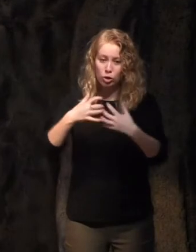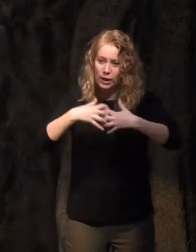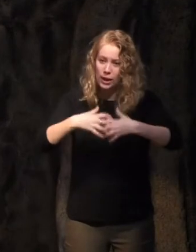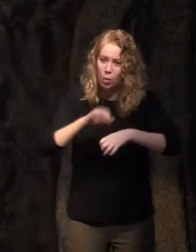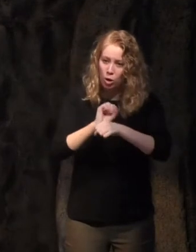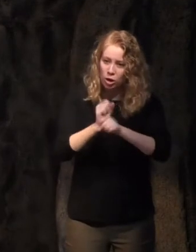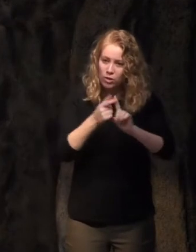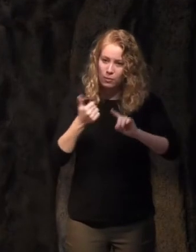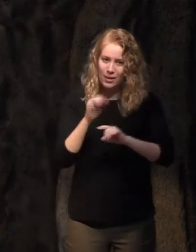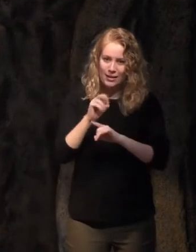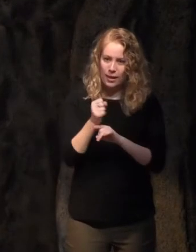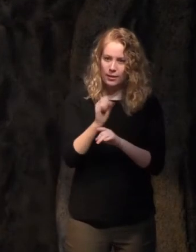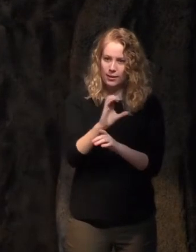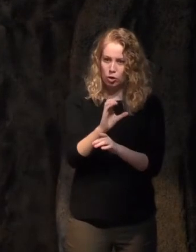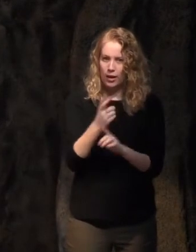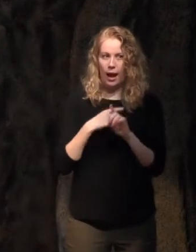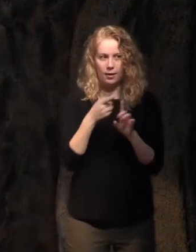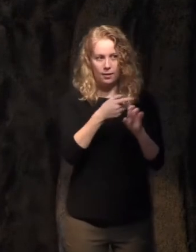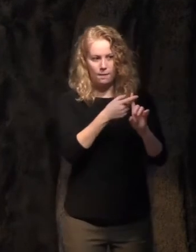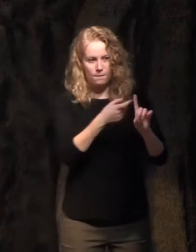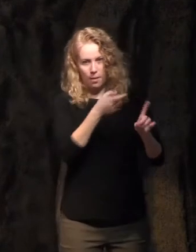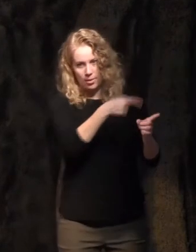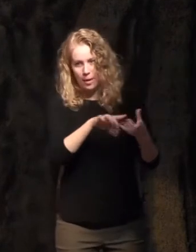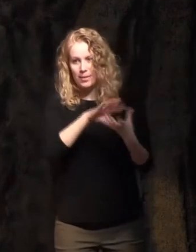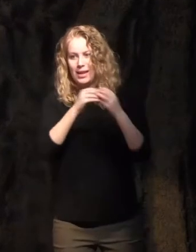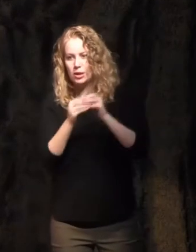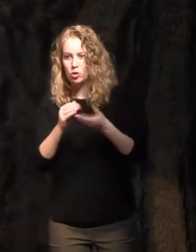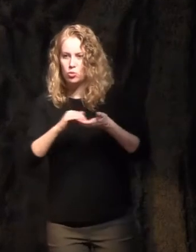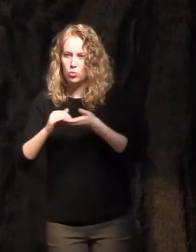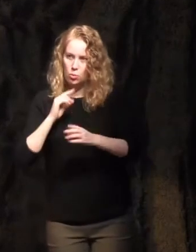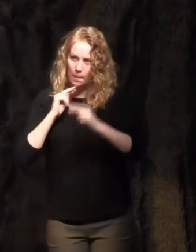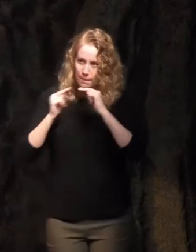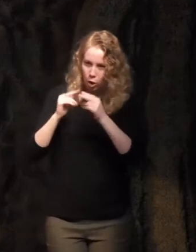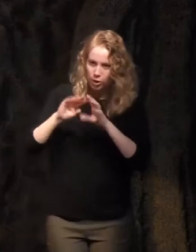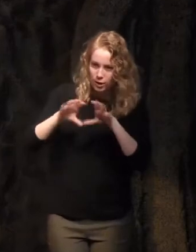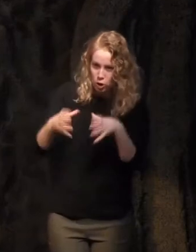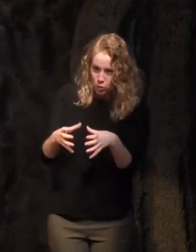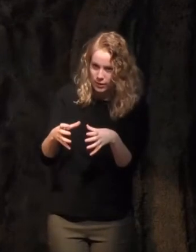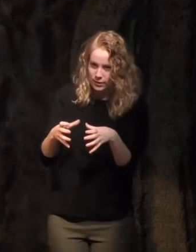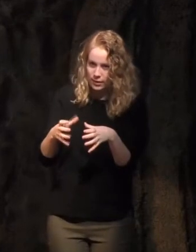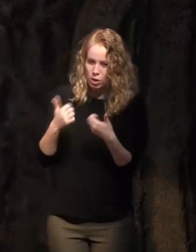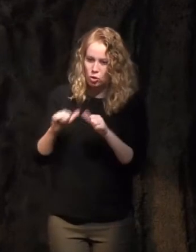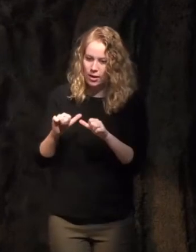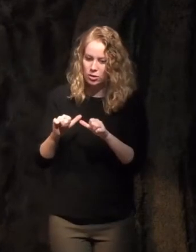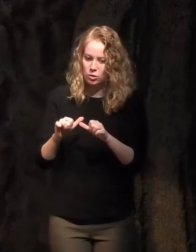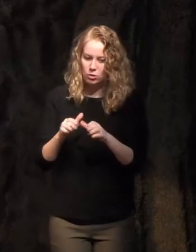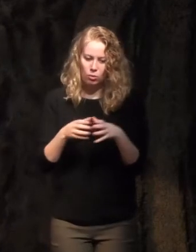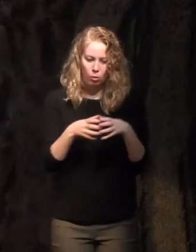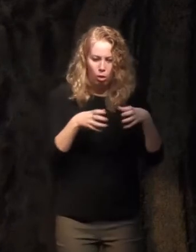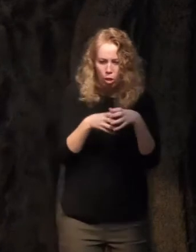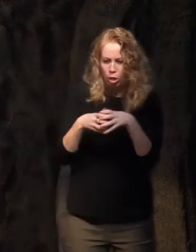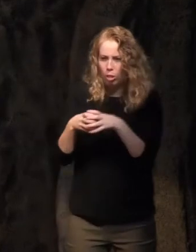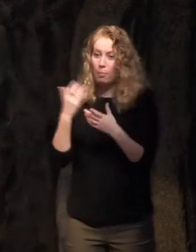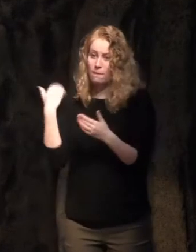and the subsequent organization of those workers into collective bargaining units. An act under class solidarity that was treated as a criminal act,